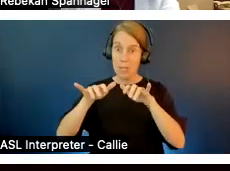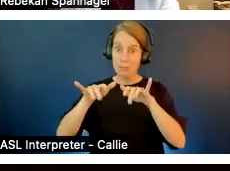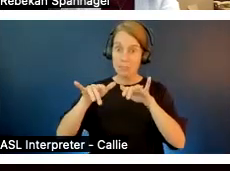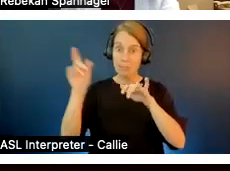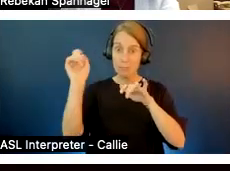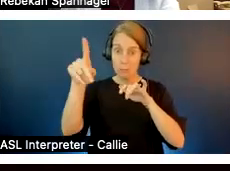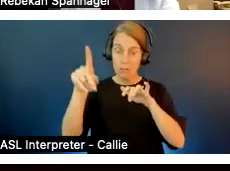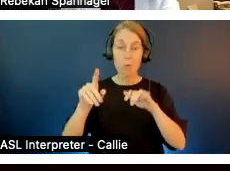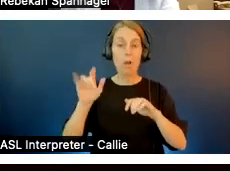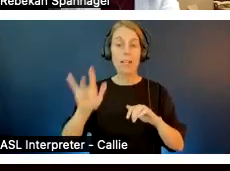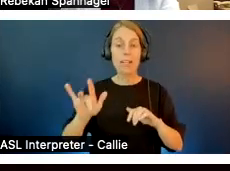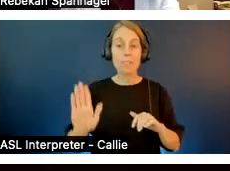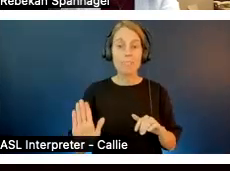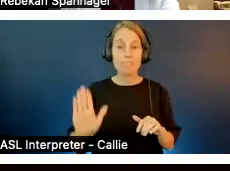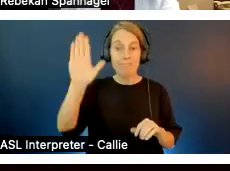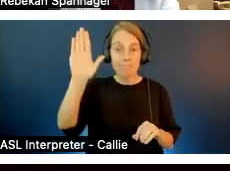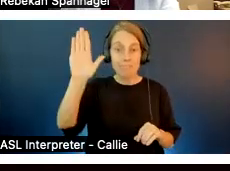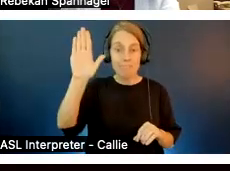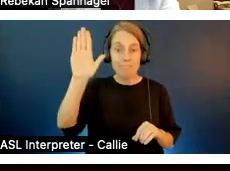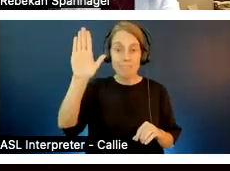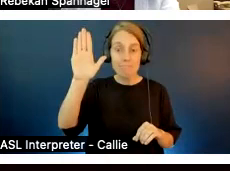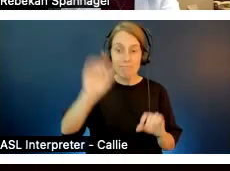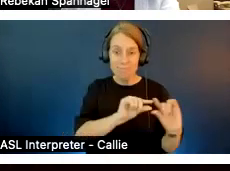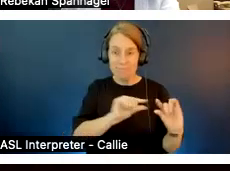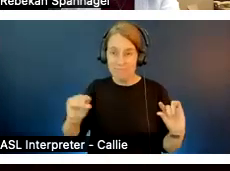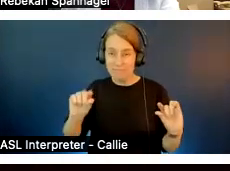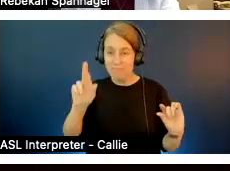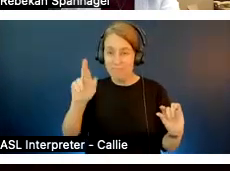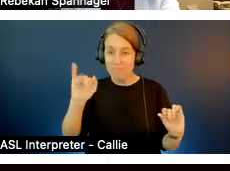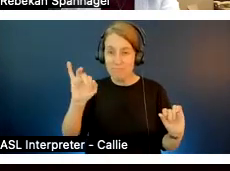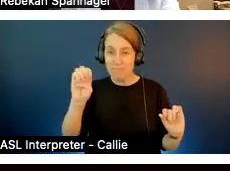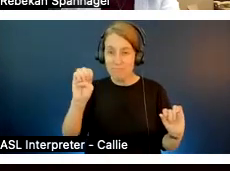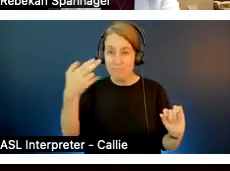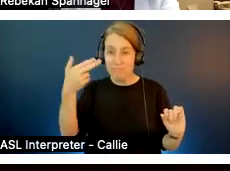you can use the raise your hand button and as we wait for more of them to come